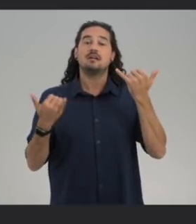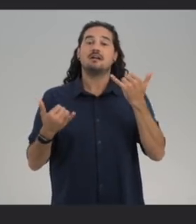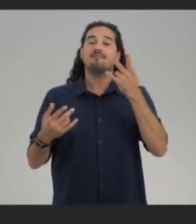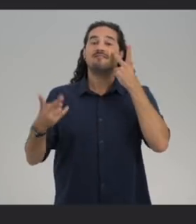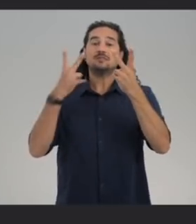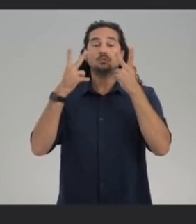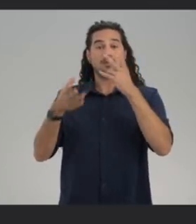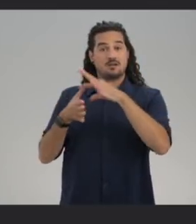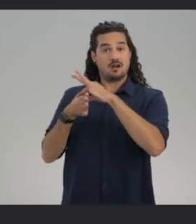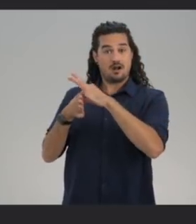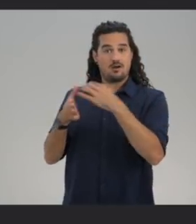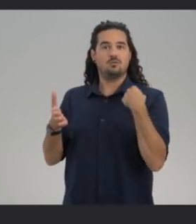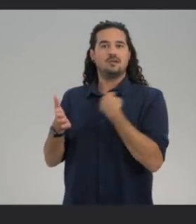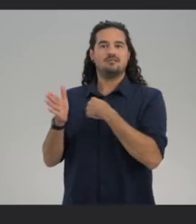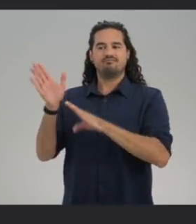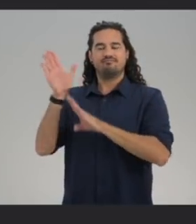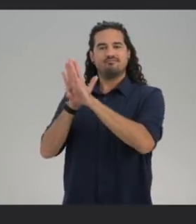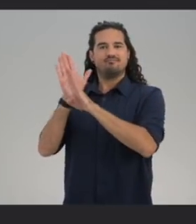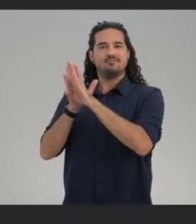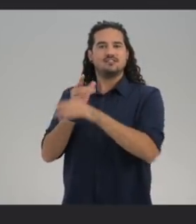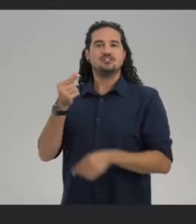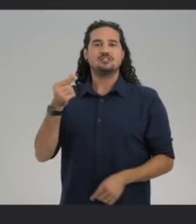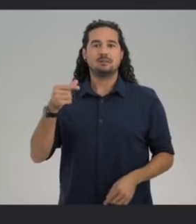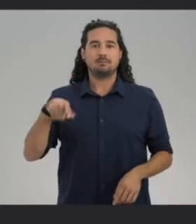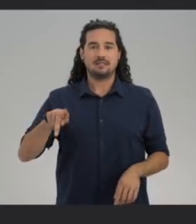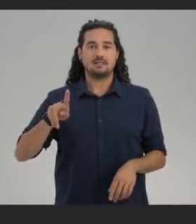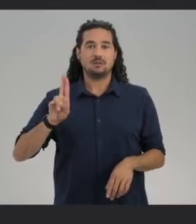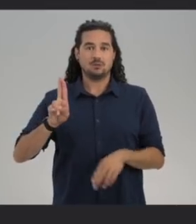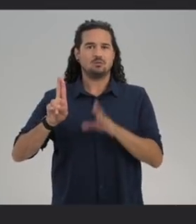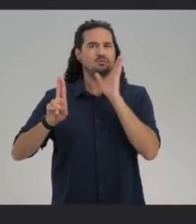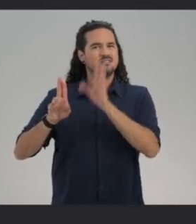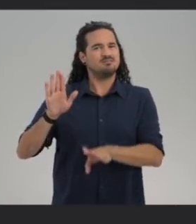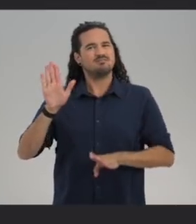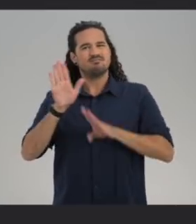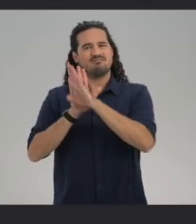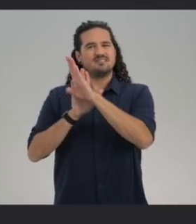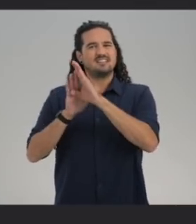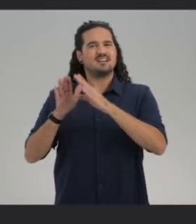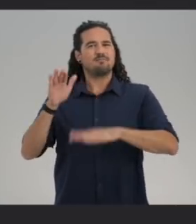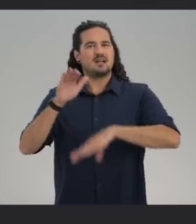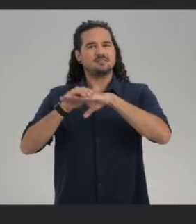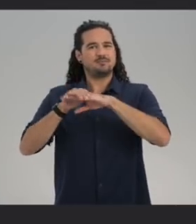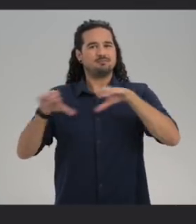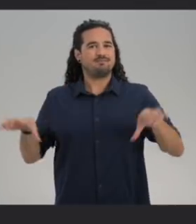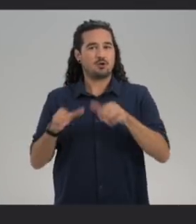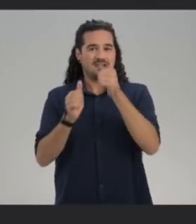We design GPUs that deliver the maximum graphics performance in the thermal envelope of each of our products.